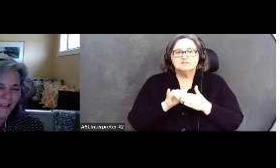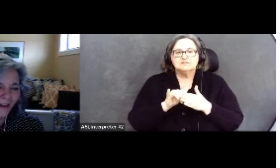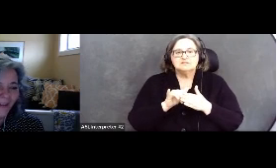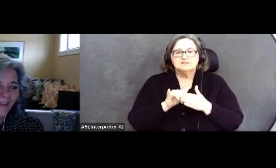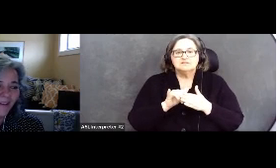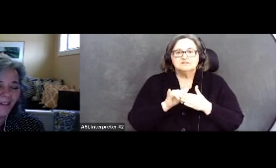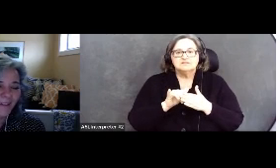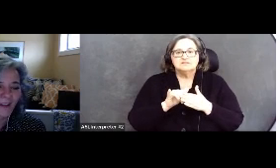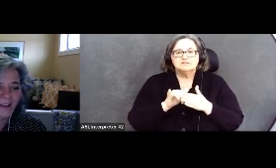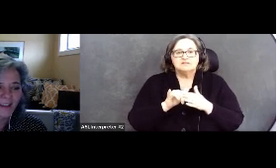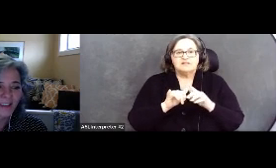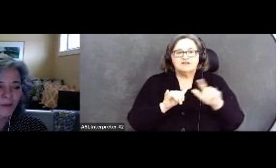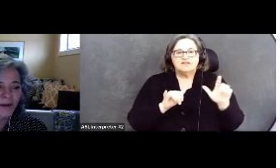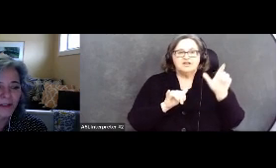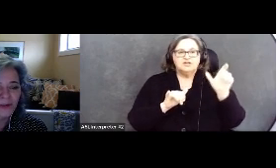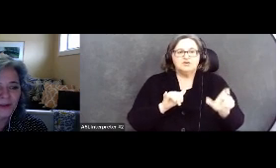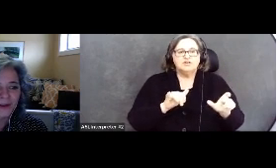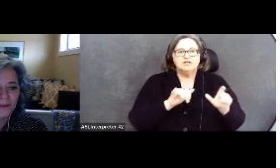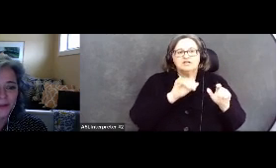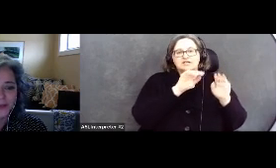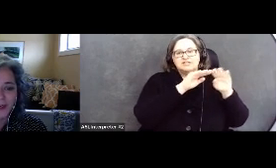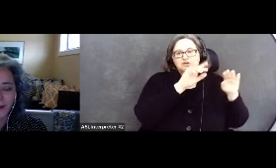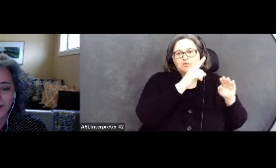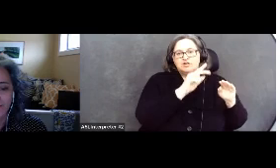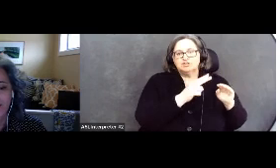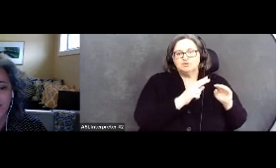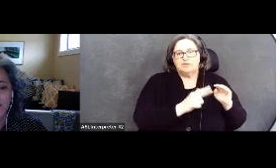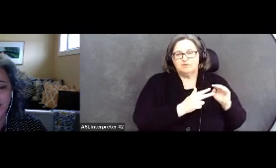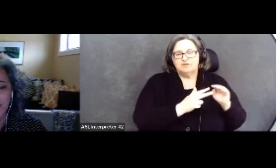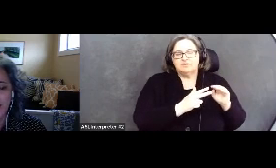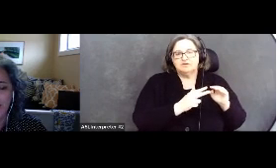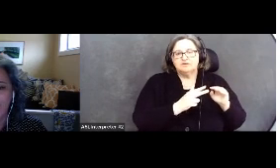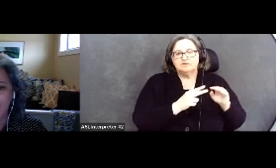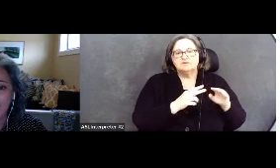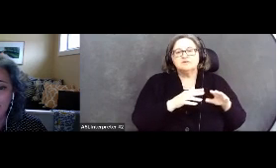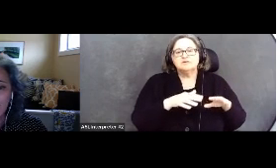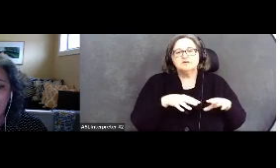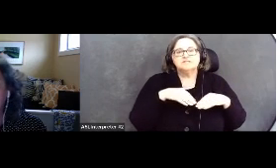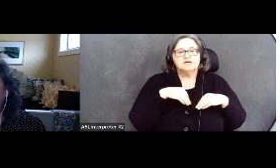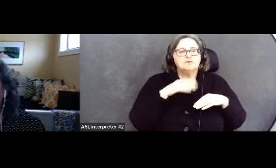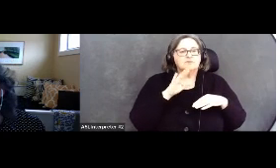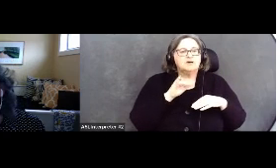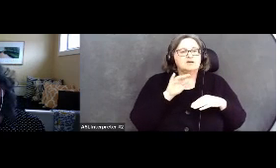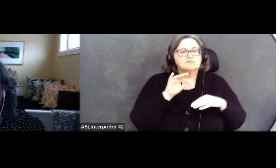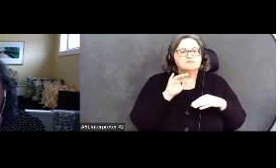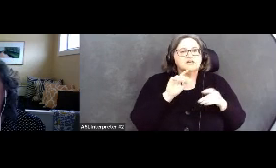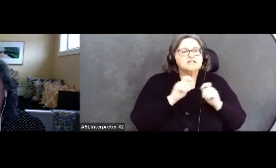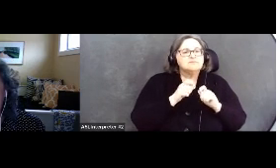side there, the tier one, two, and three. What we did is we just took concussion and